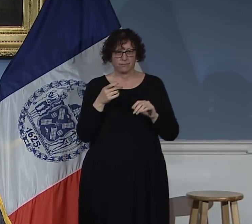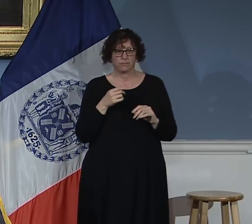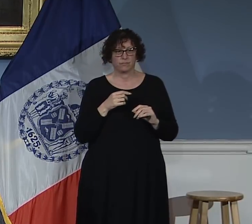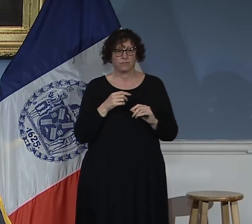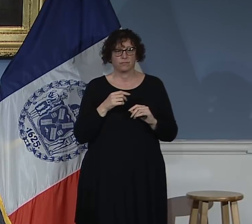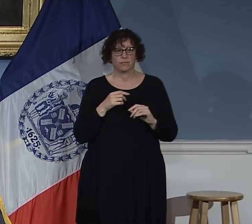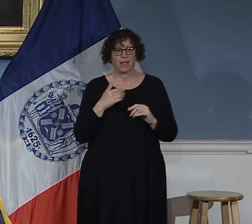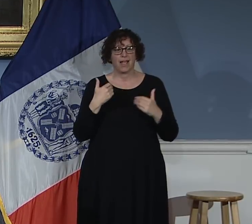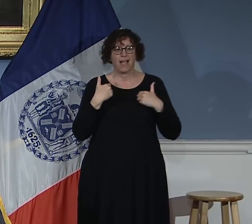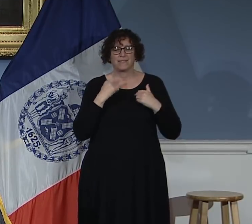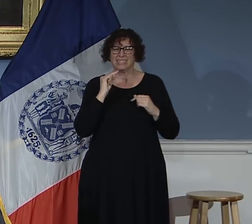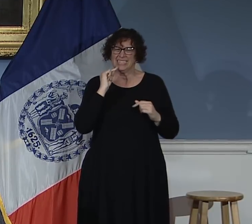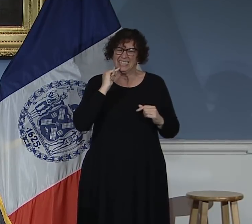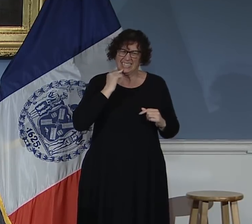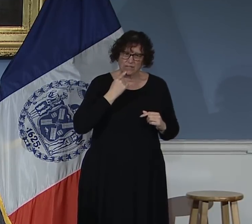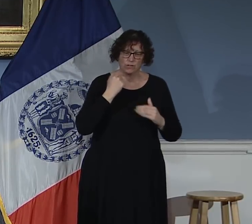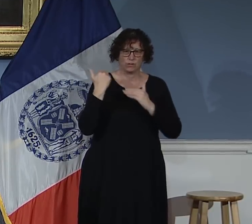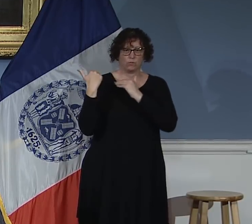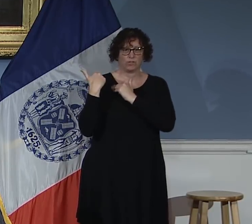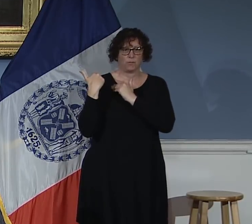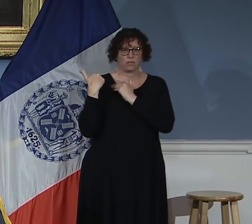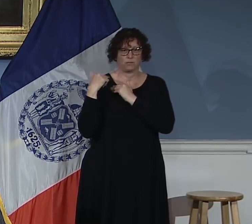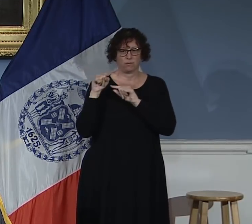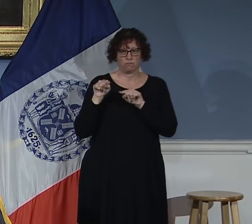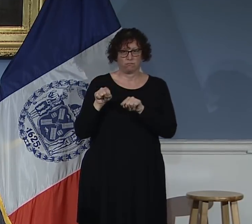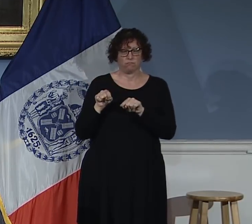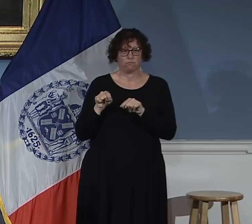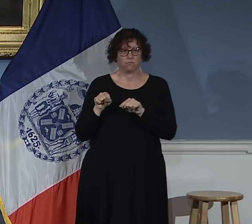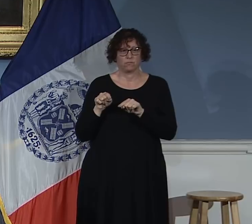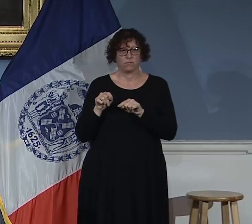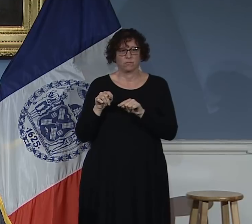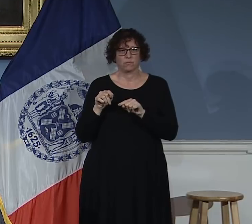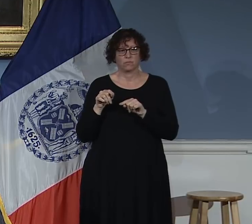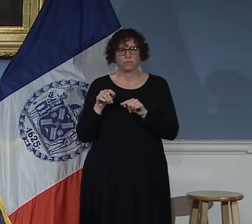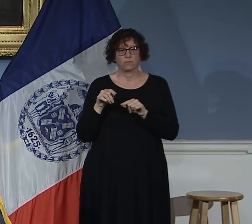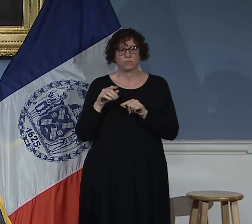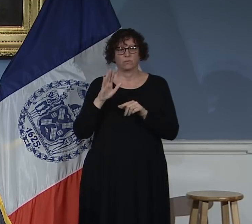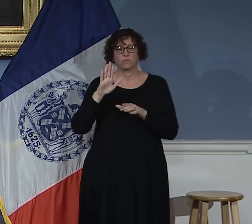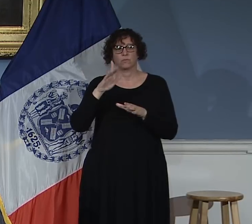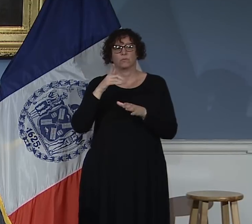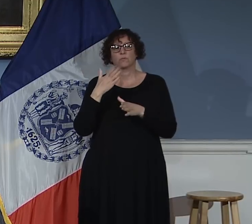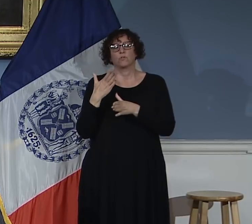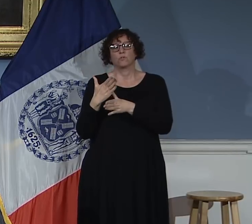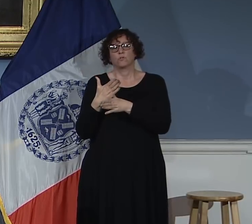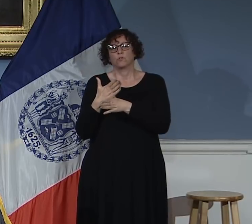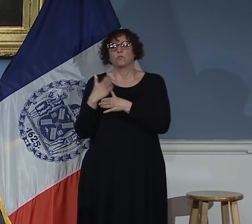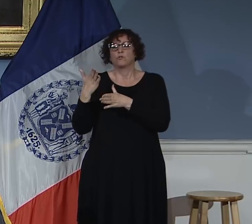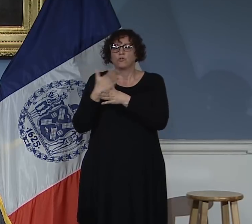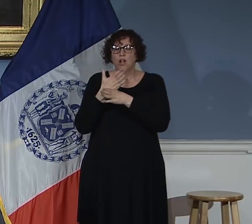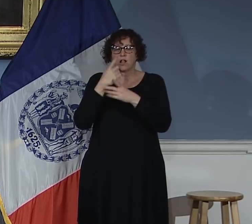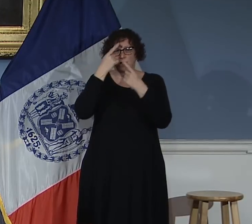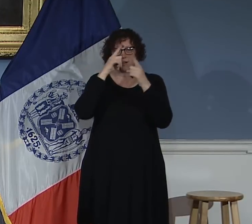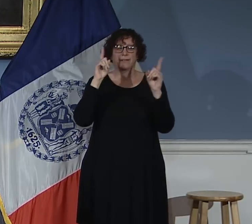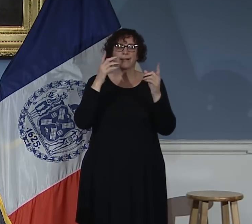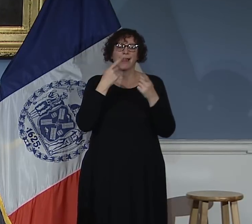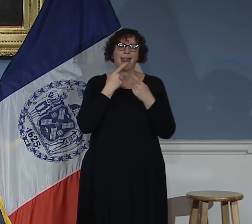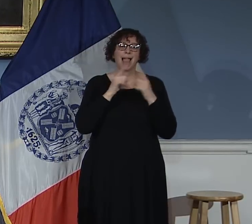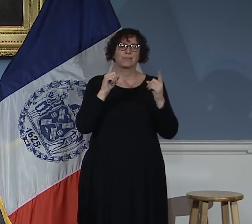WEEK, WE ARE GOING INTO A FULL BLOWN CRISIS SUCH AS WE HAVE NOT SEEN IN GERENAOTINS. YOU HAVE A SACRED